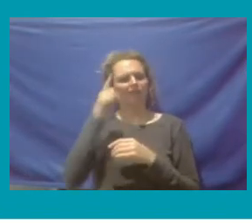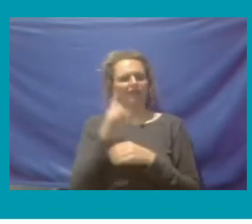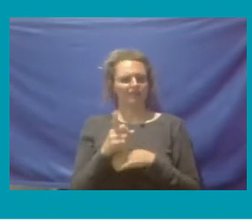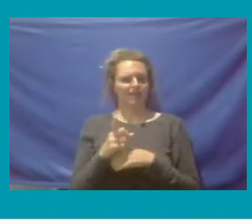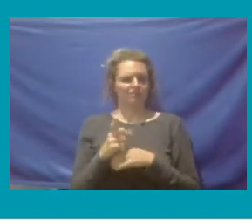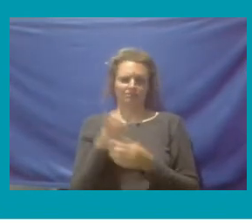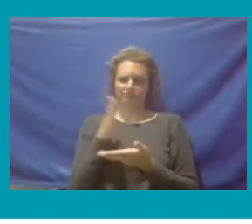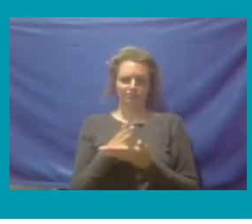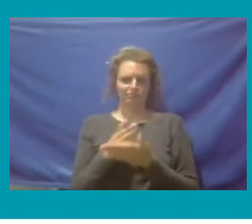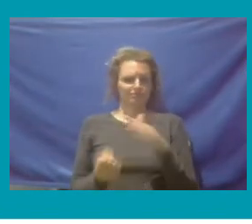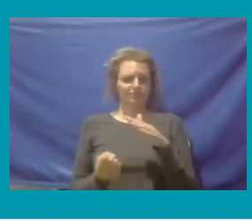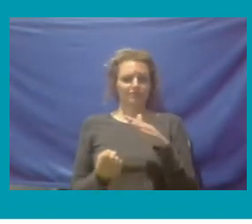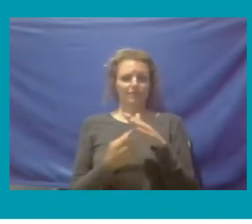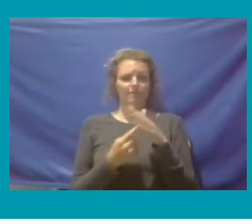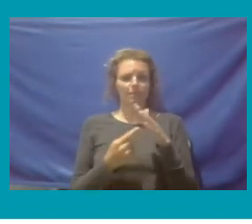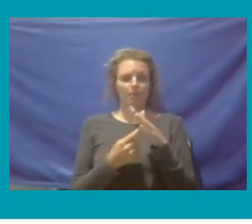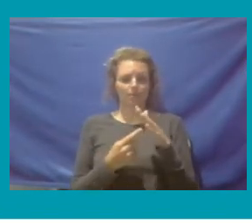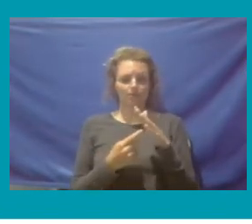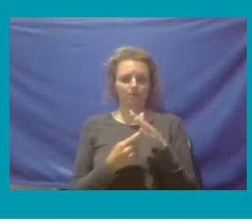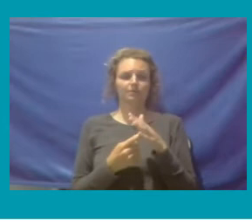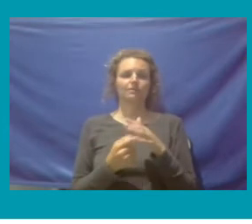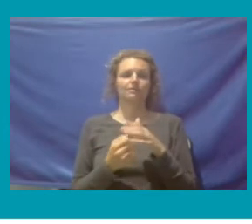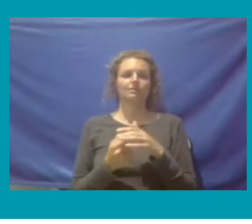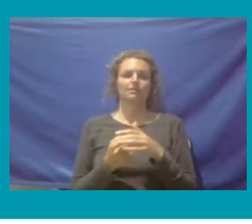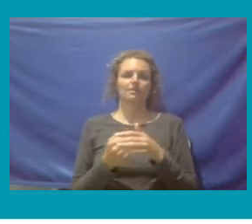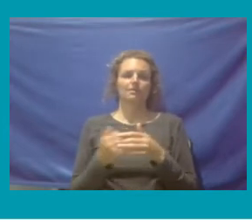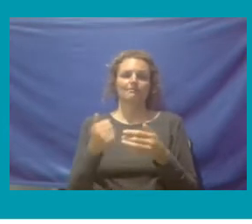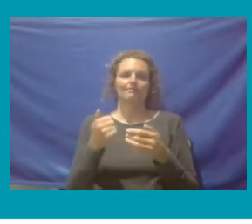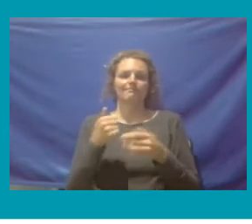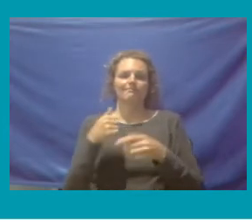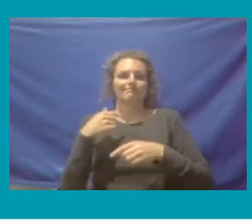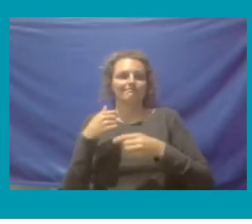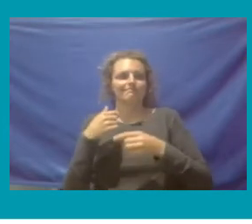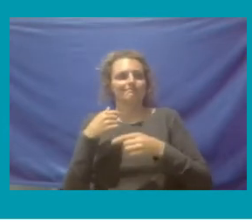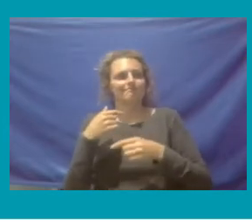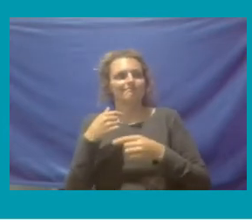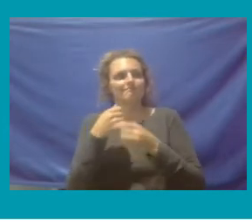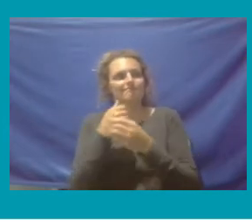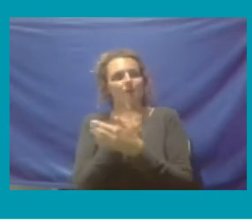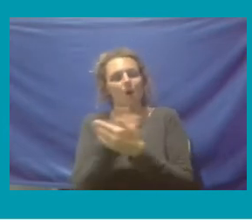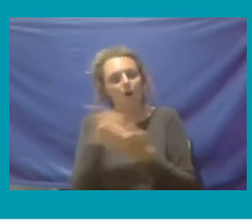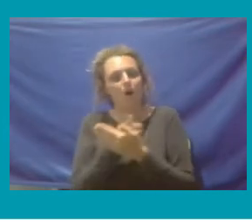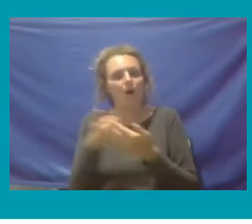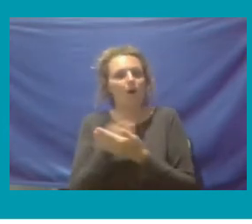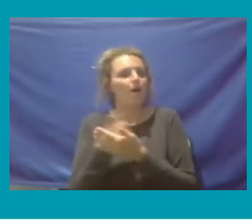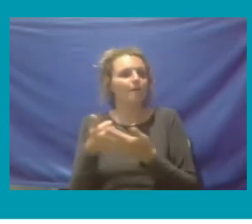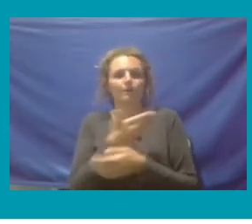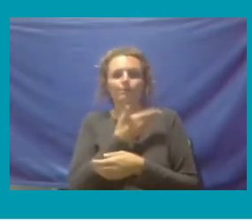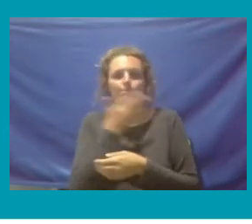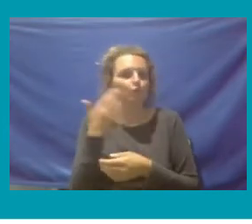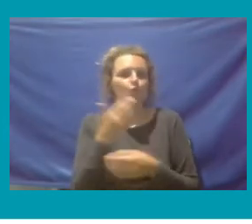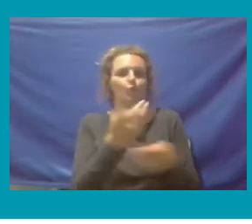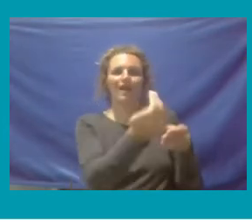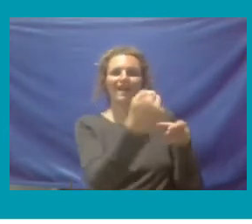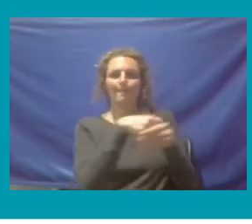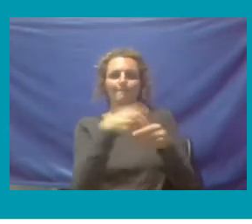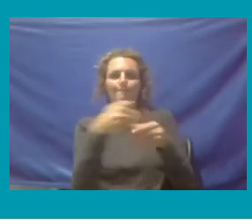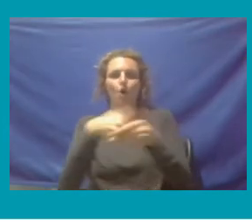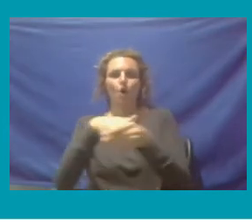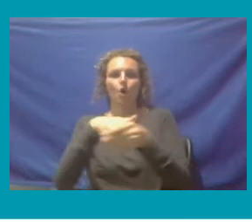from the disabled community. So to have it built from the ground up by the community it is trying to serve I think